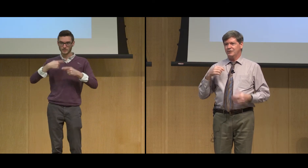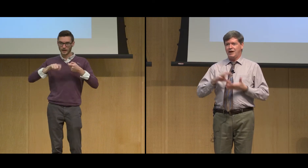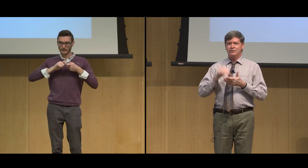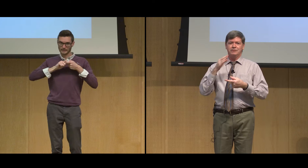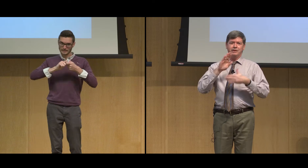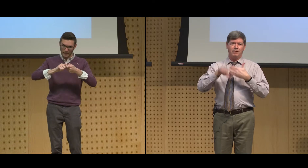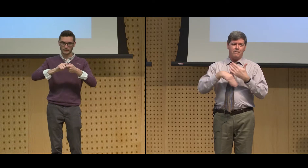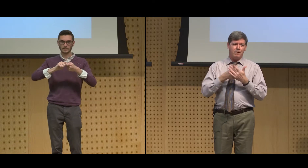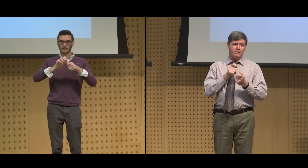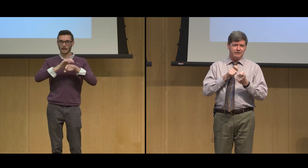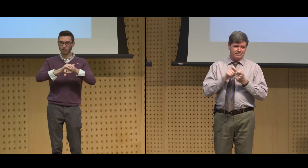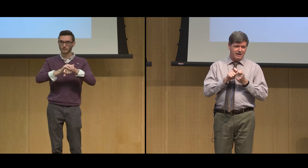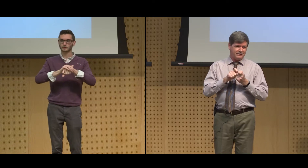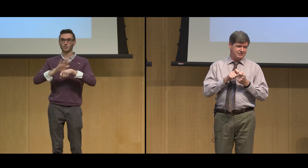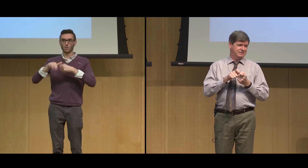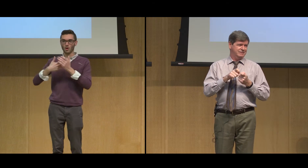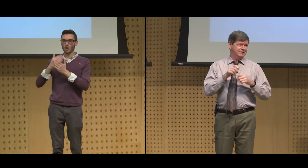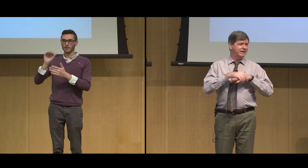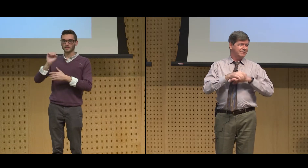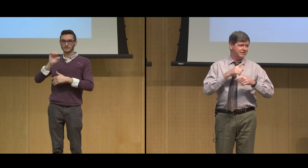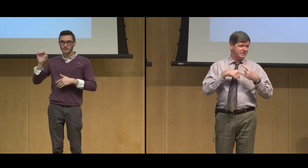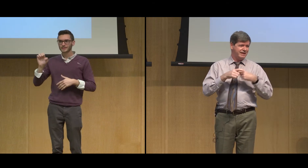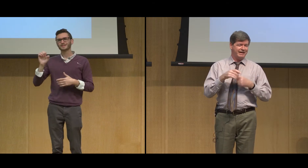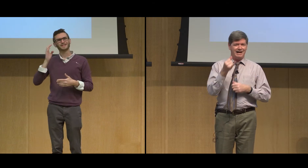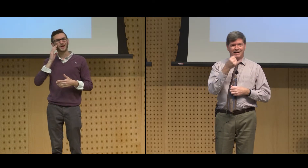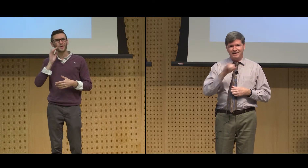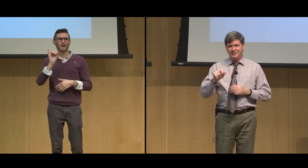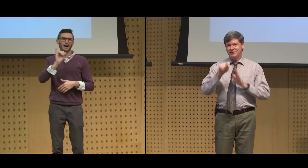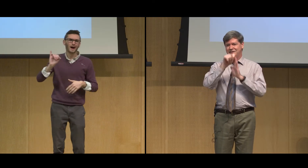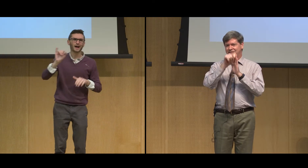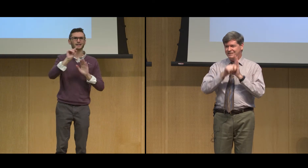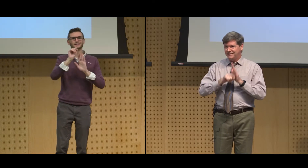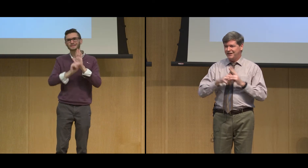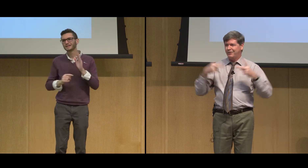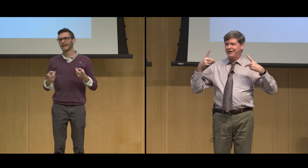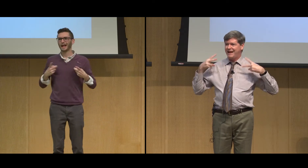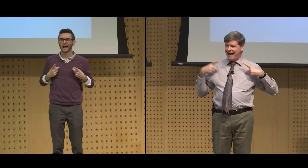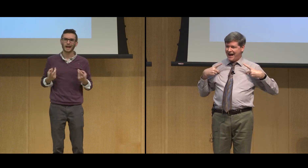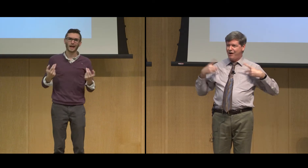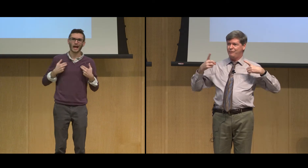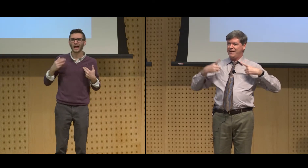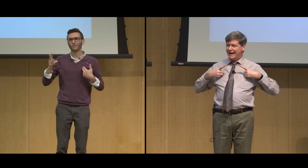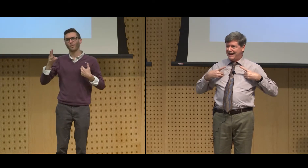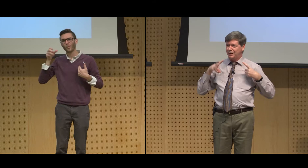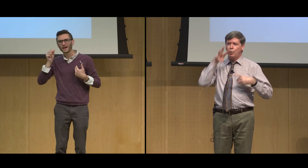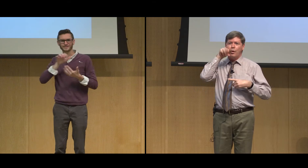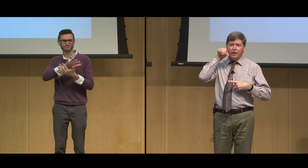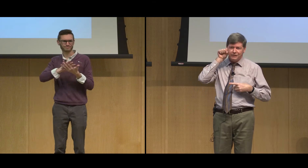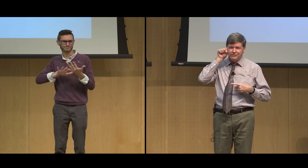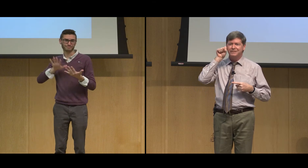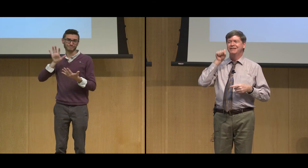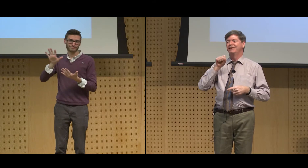So I was learning all Exact English signing-- i-n-g, -t-i-o-n, have, had was--